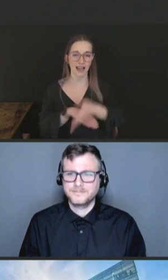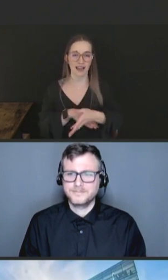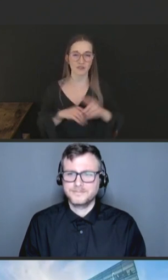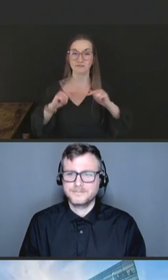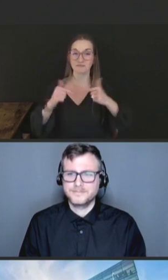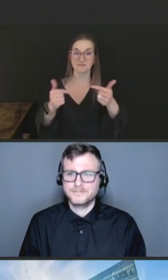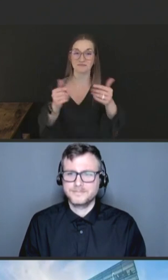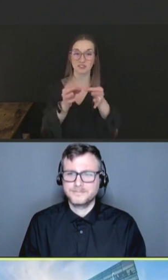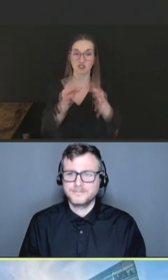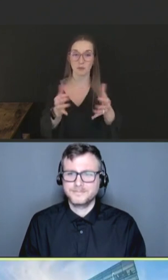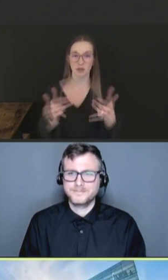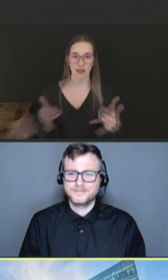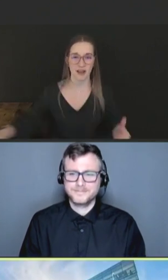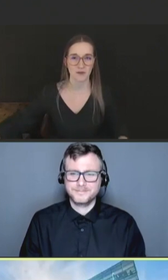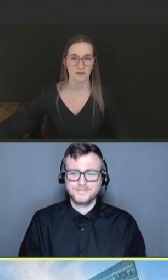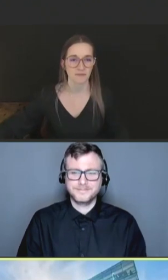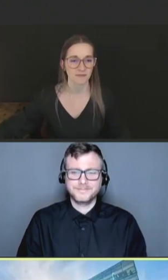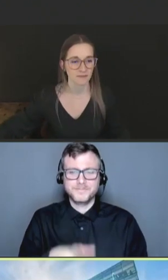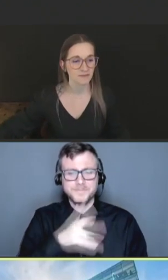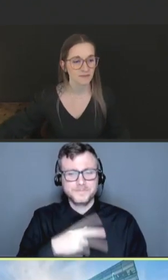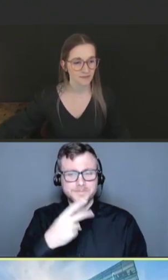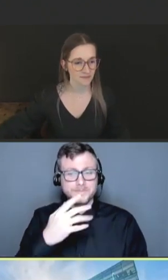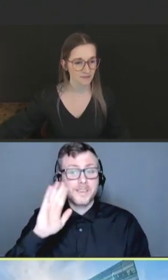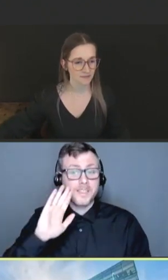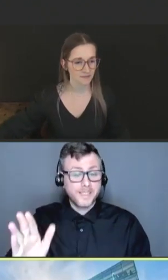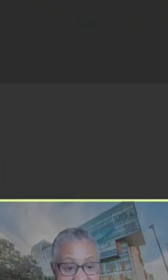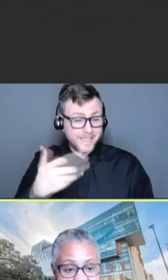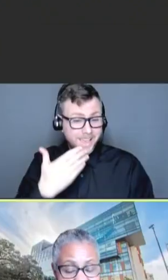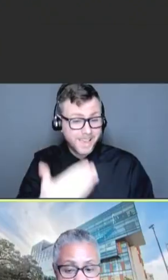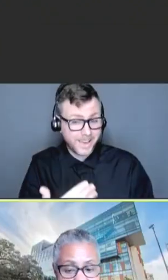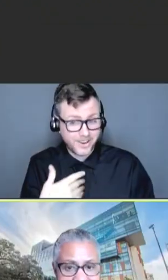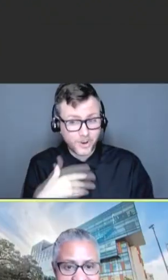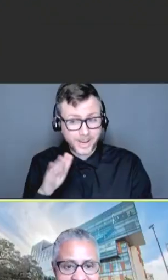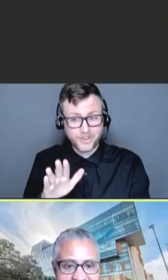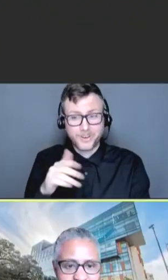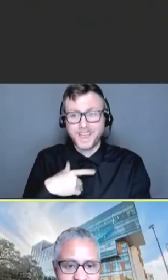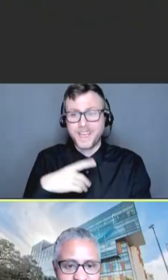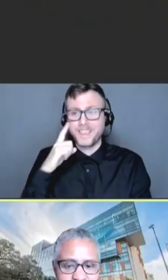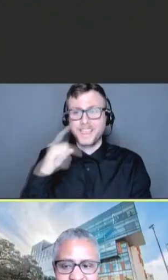Jewel Mullen: Thank you. Good afternoon. I actually think that presentation was a perfect